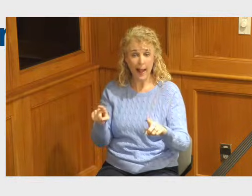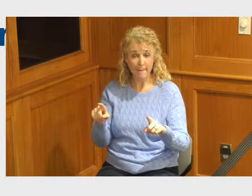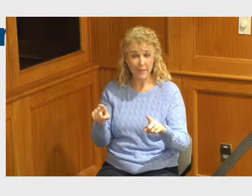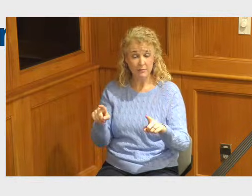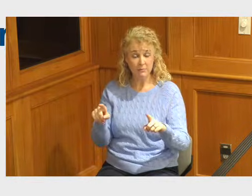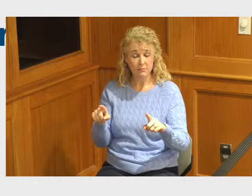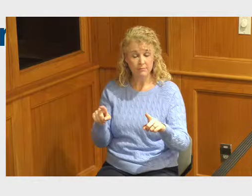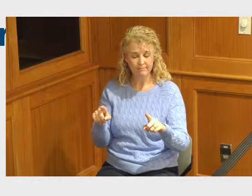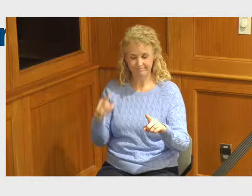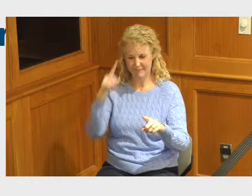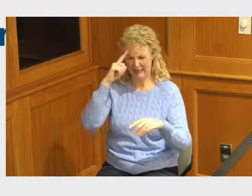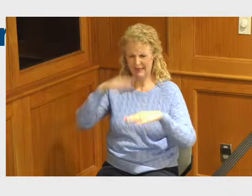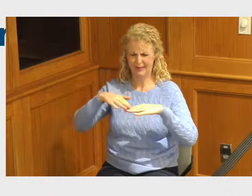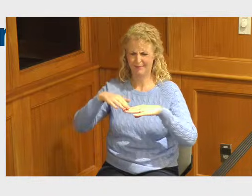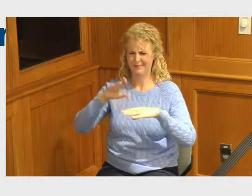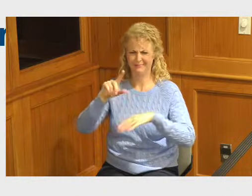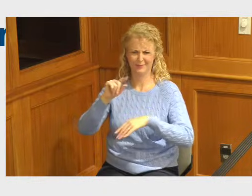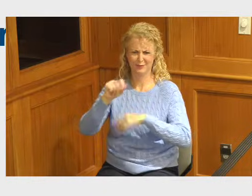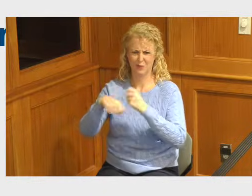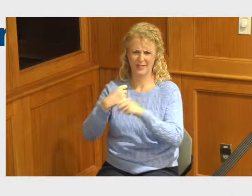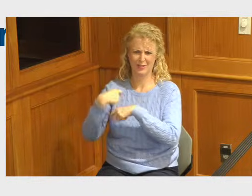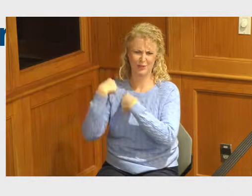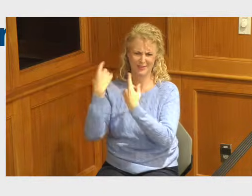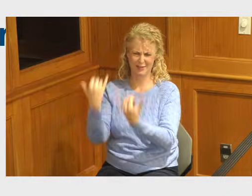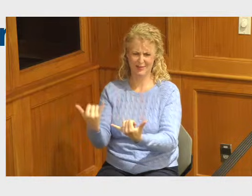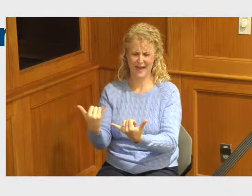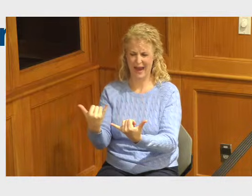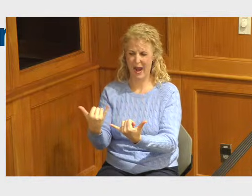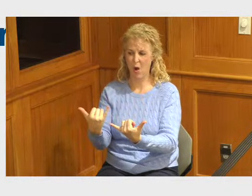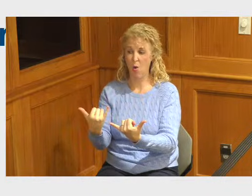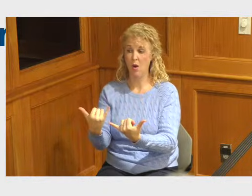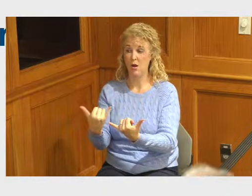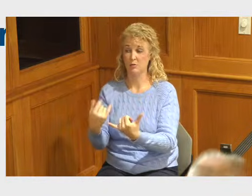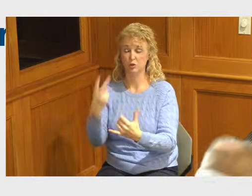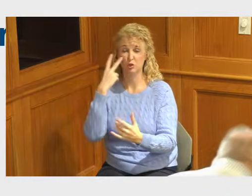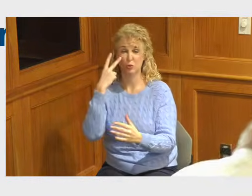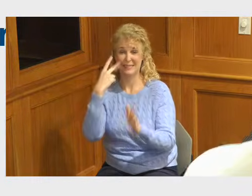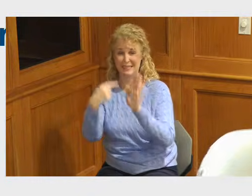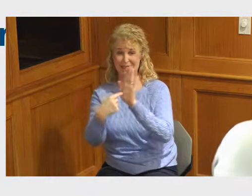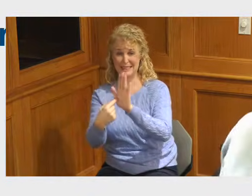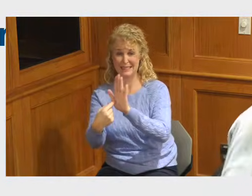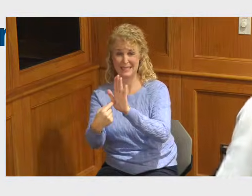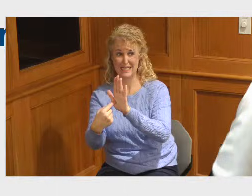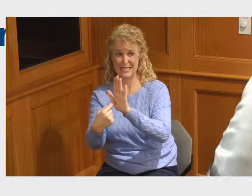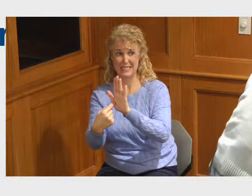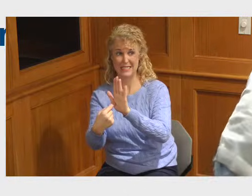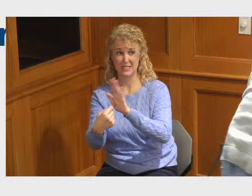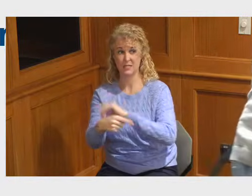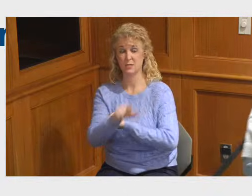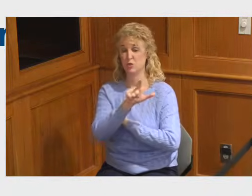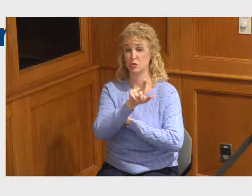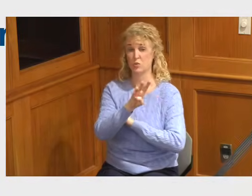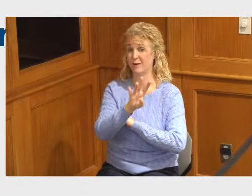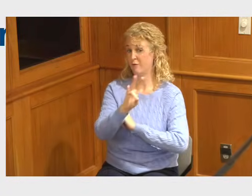this for over 20 years. the core components are up there on the slide. It involves 247 reporting,